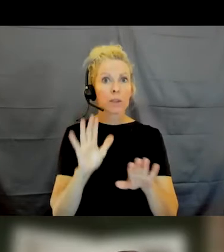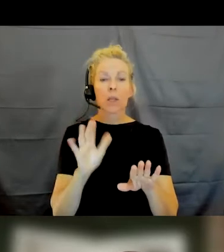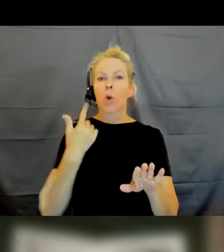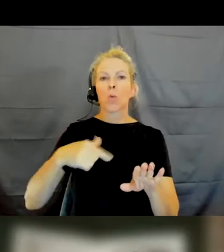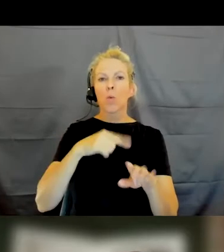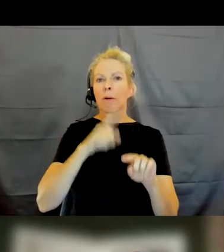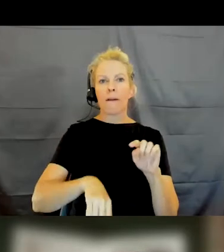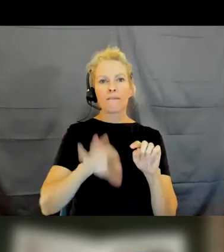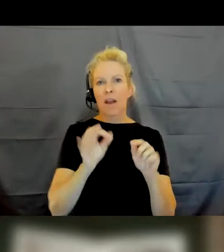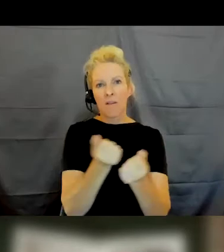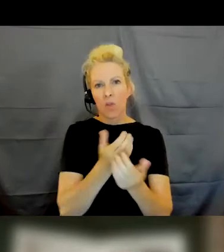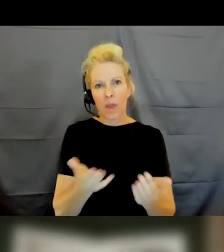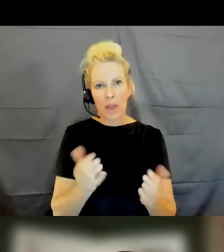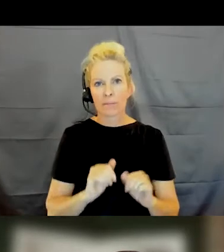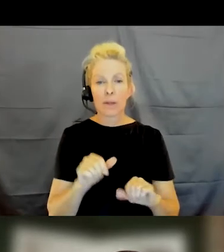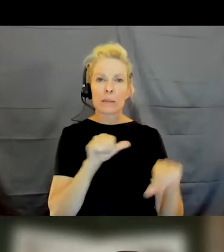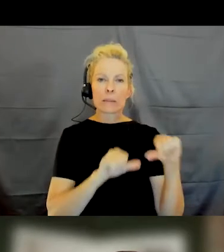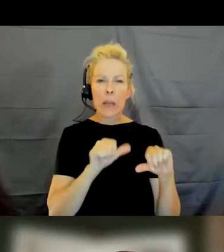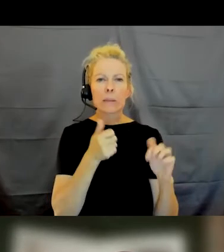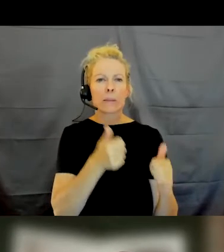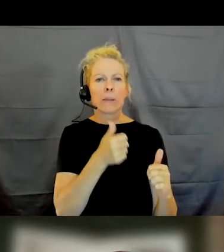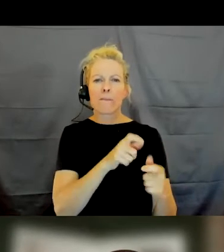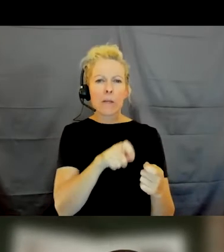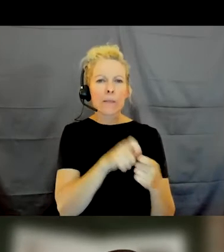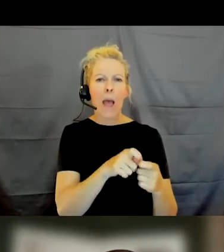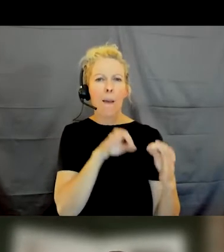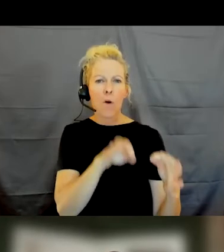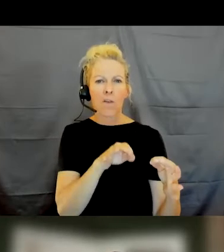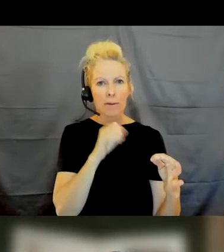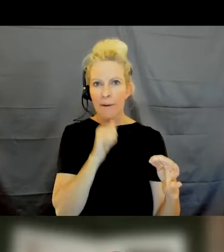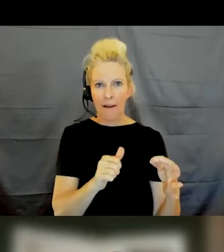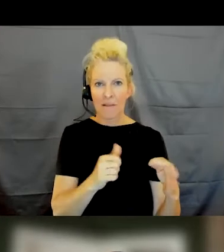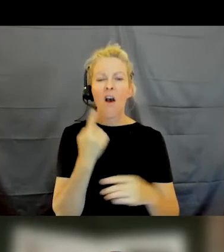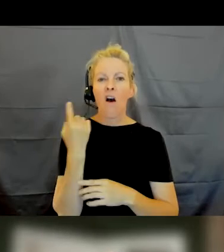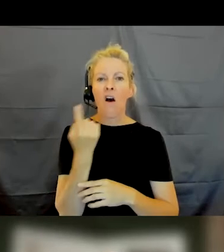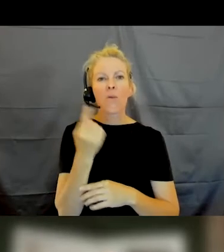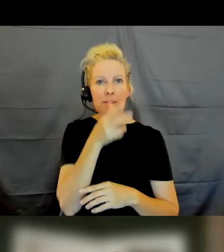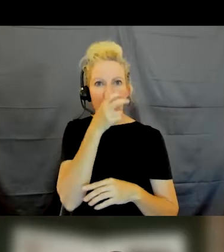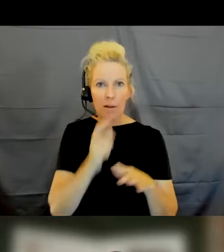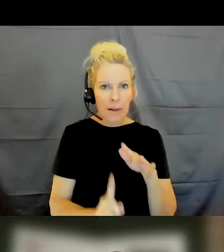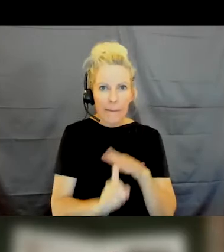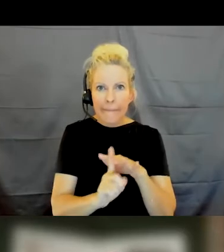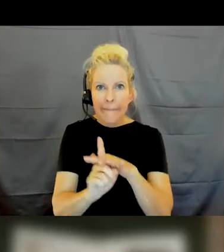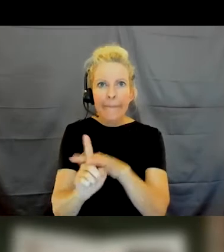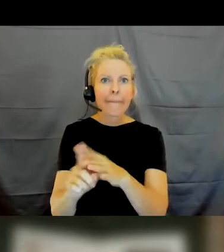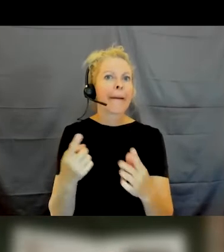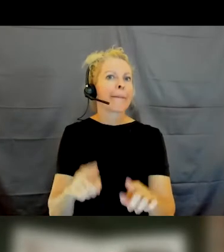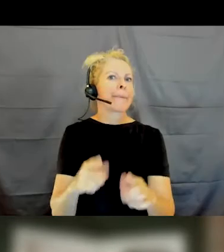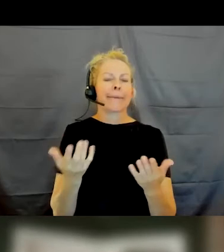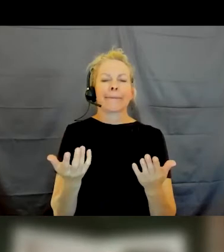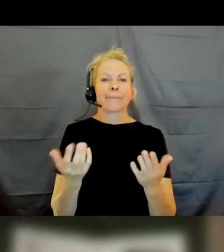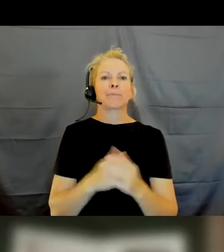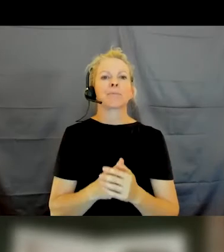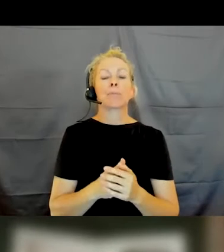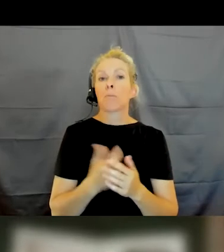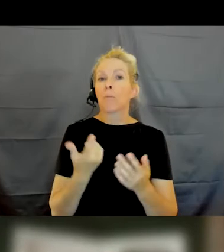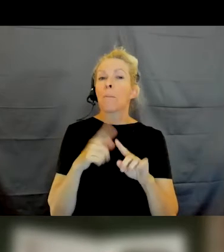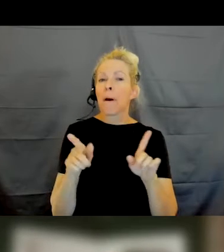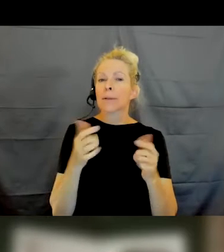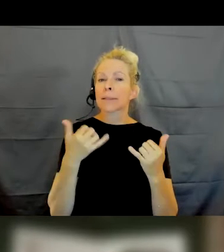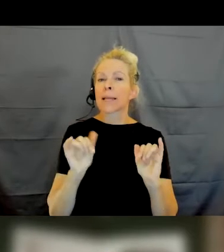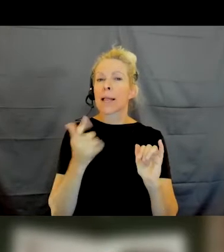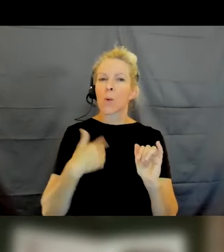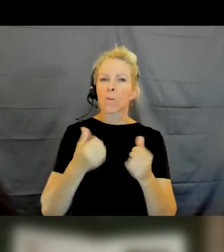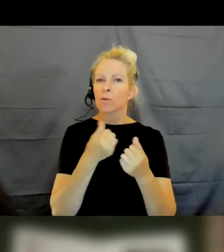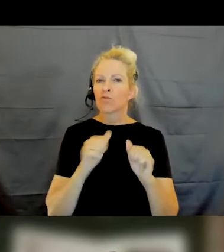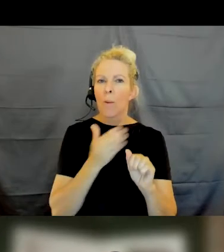science. There is always gaps, right? We are going to do everything we can to catch things early,